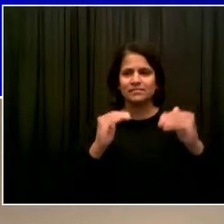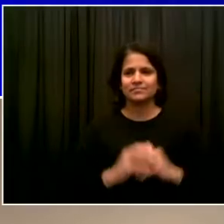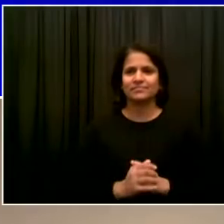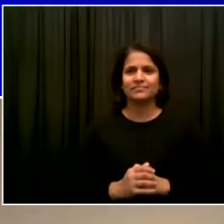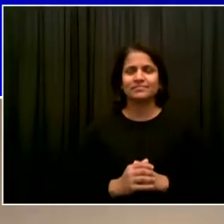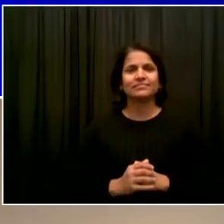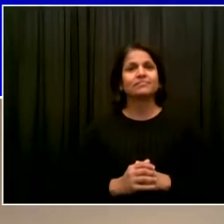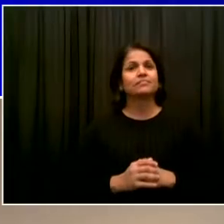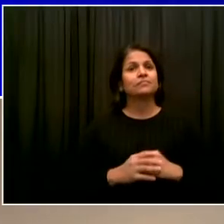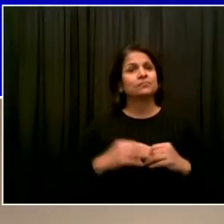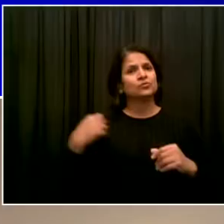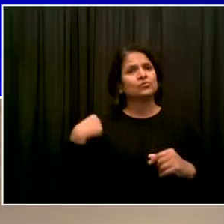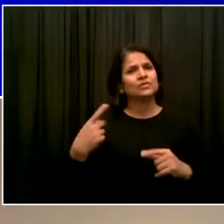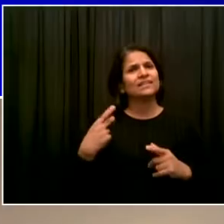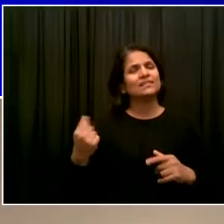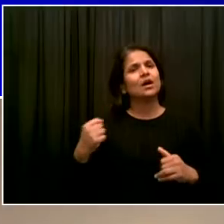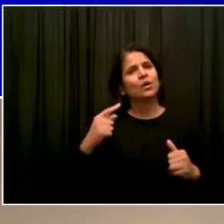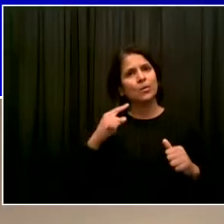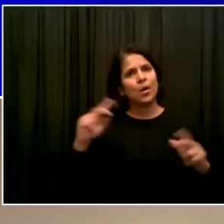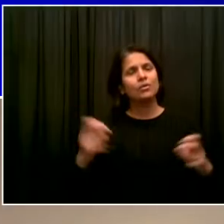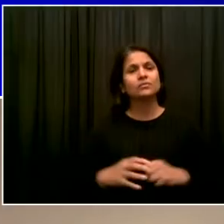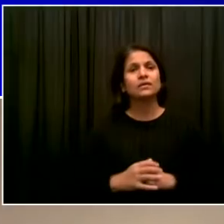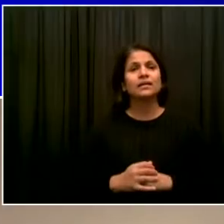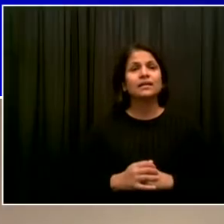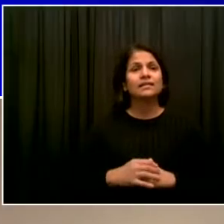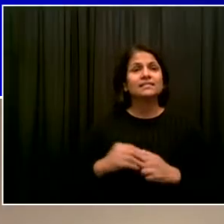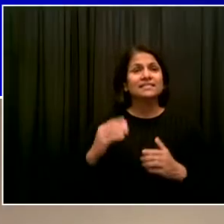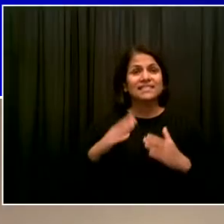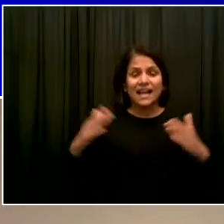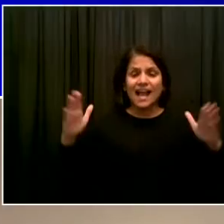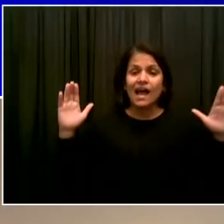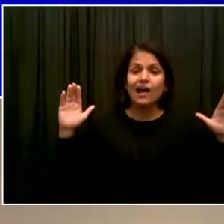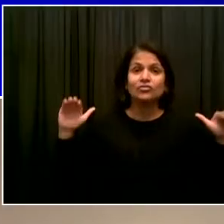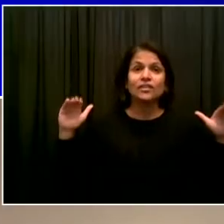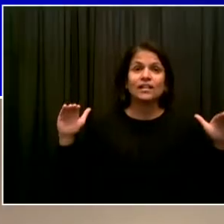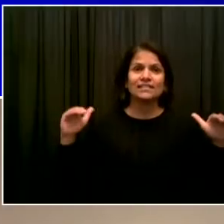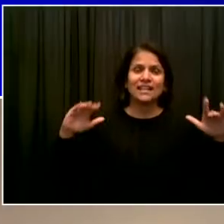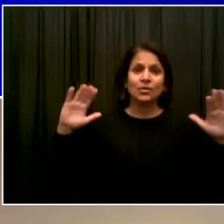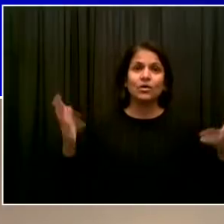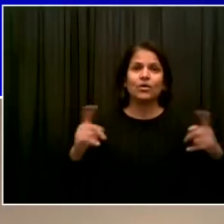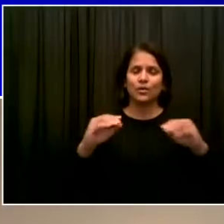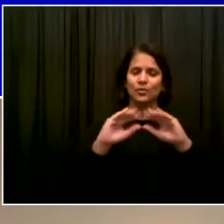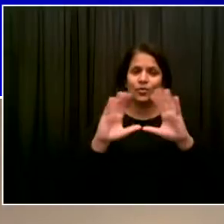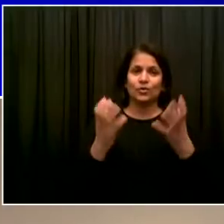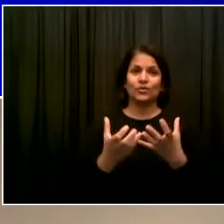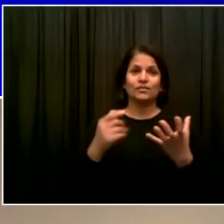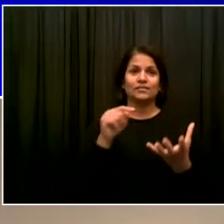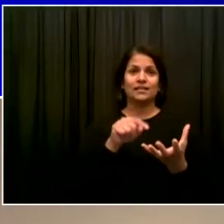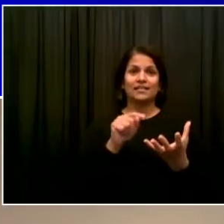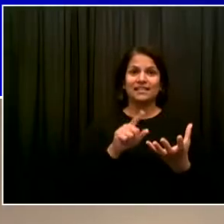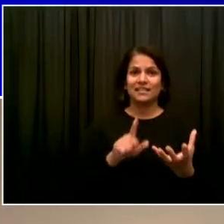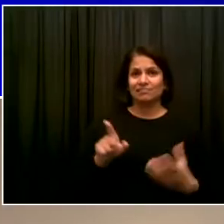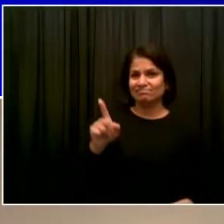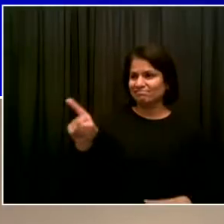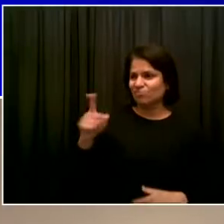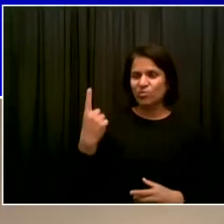HOFPEUL. AND WE ALWAYS SAY